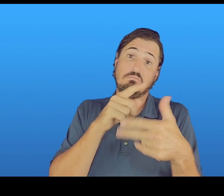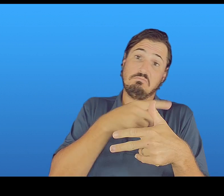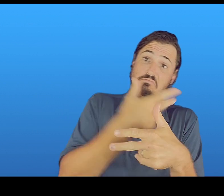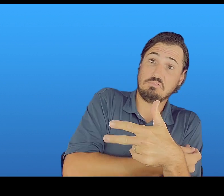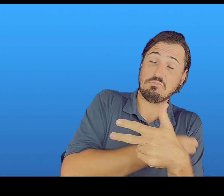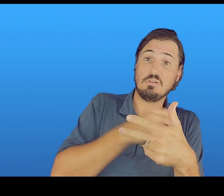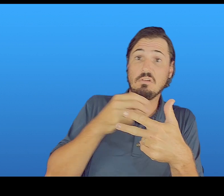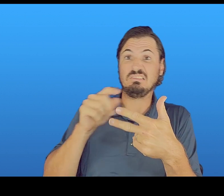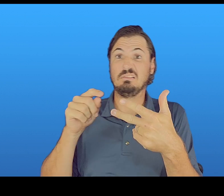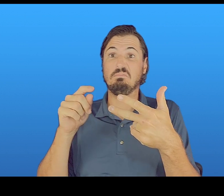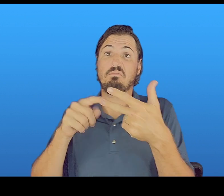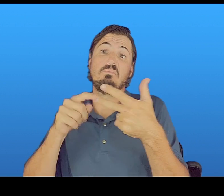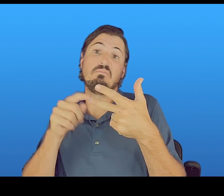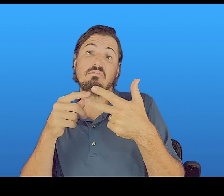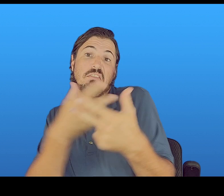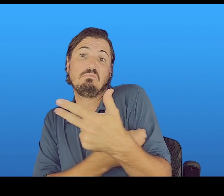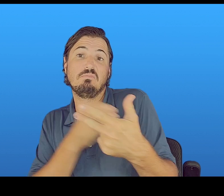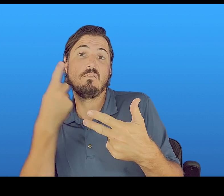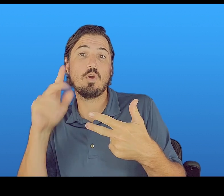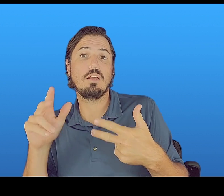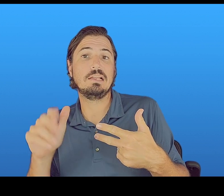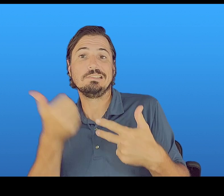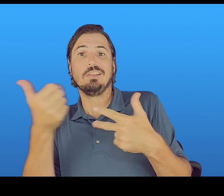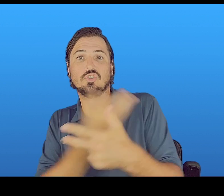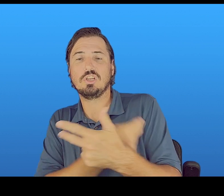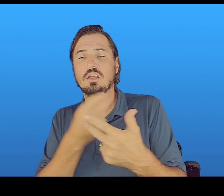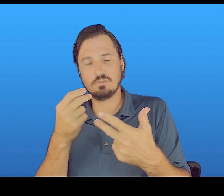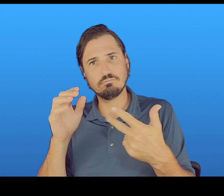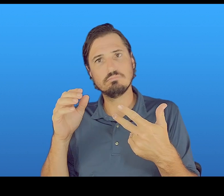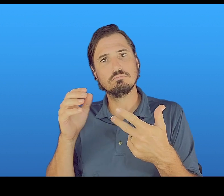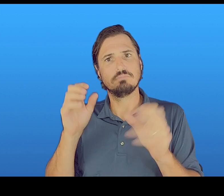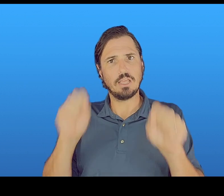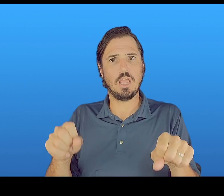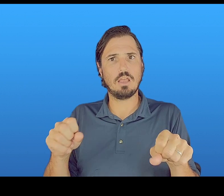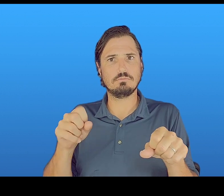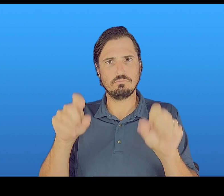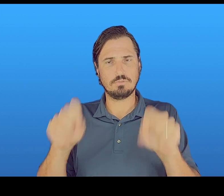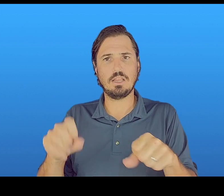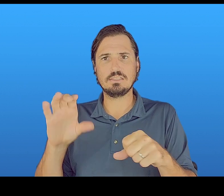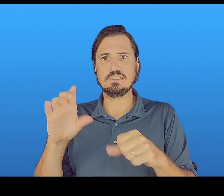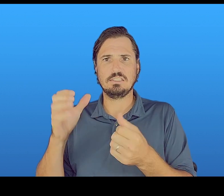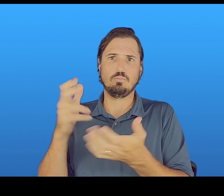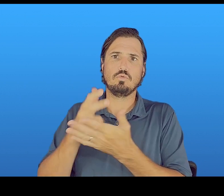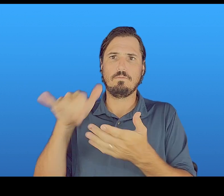a different booster. CDC’s recommendations now allow for this type of mix and match dosing for booster shots.